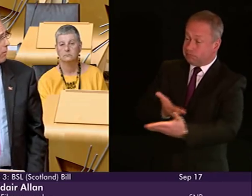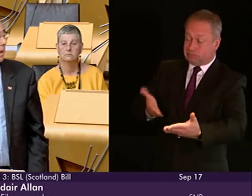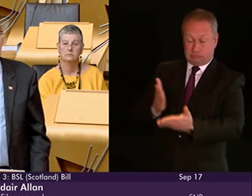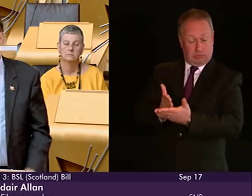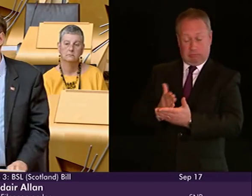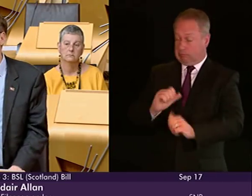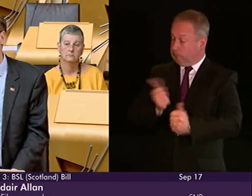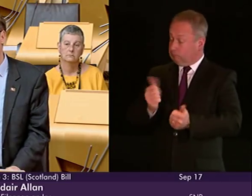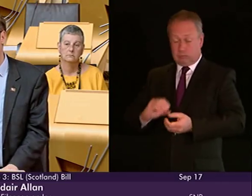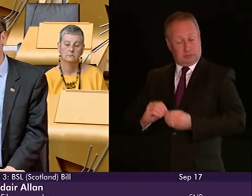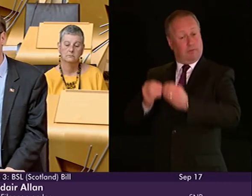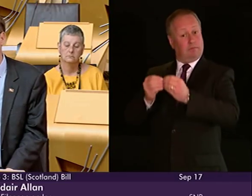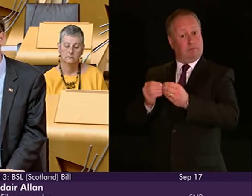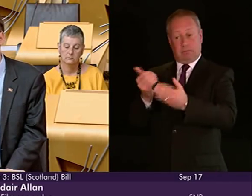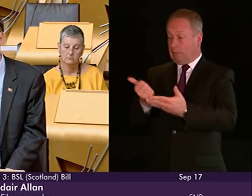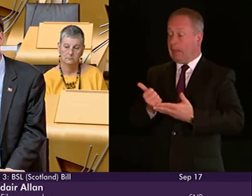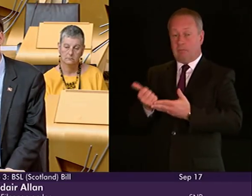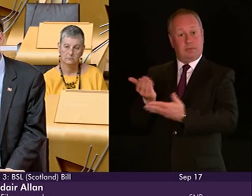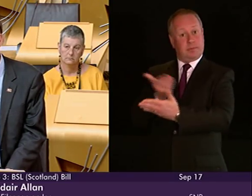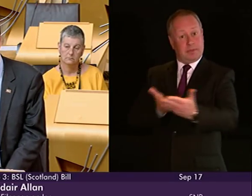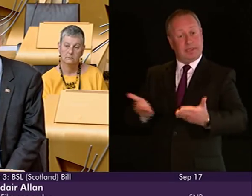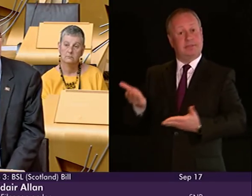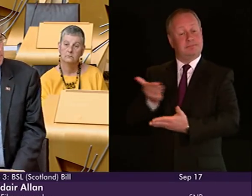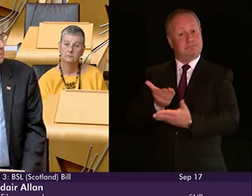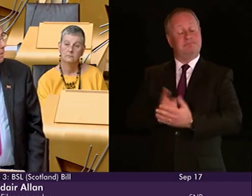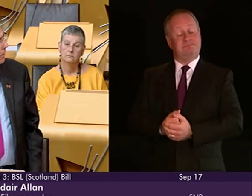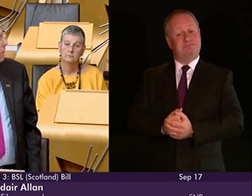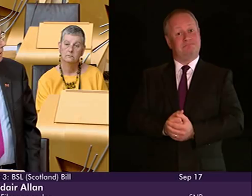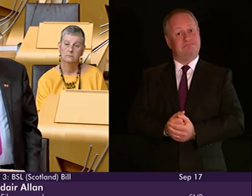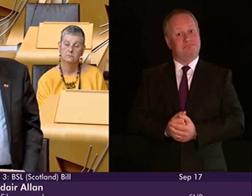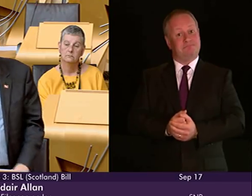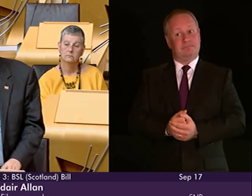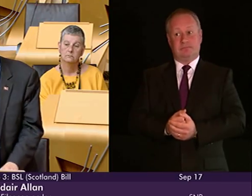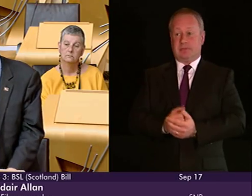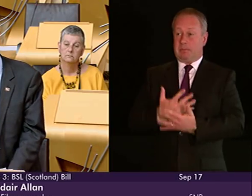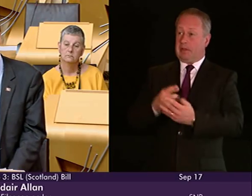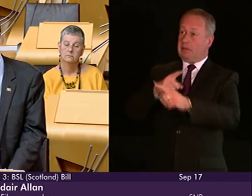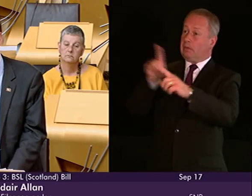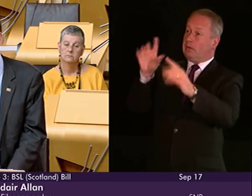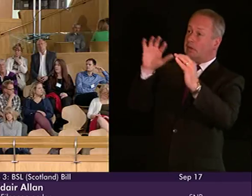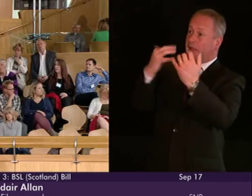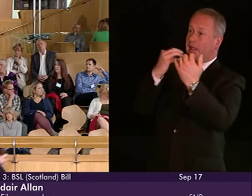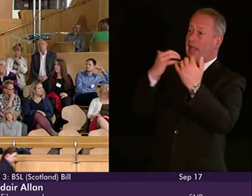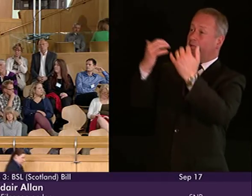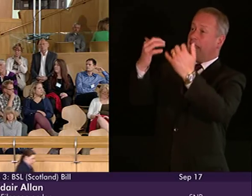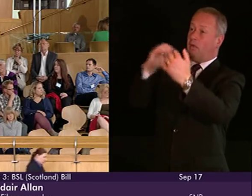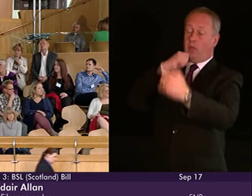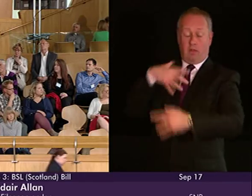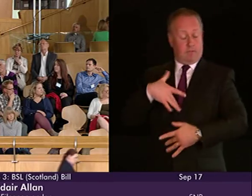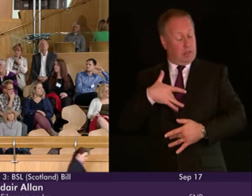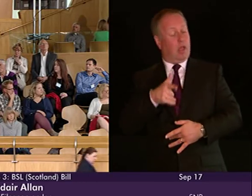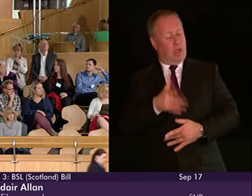the view of many people in the public gallery, I think—historic debate.